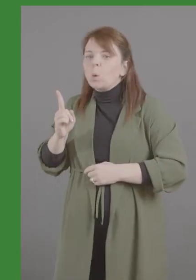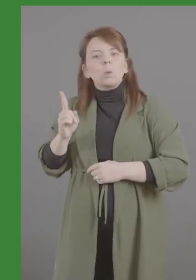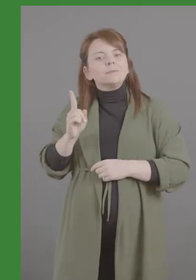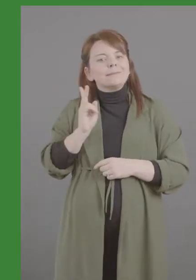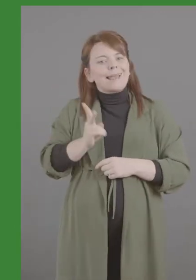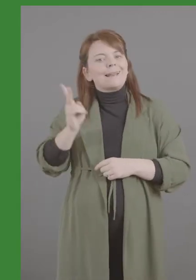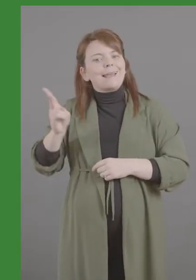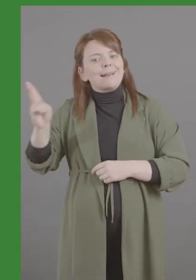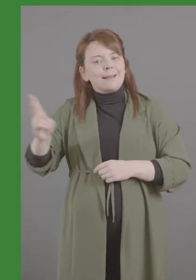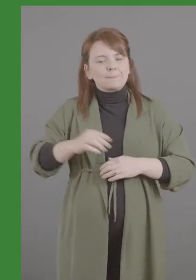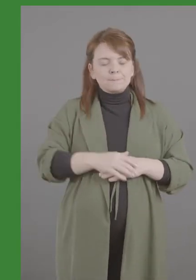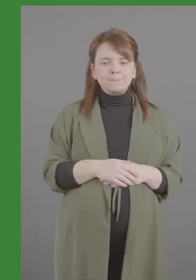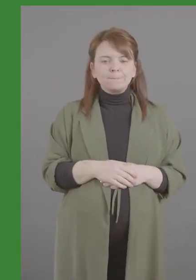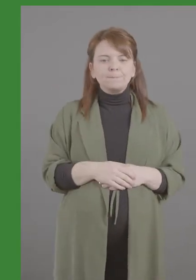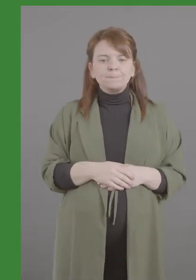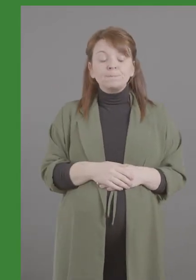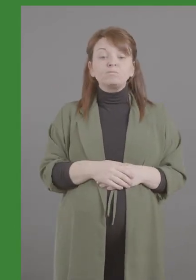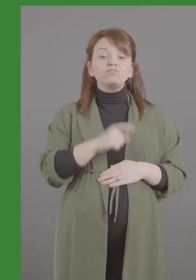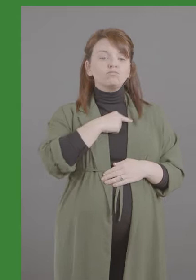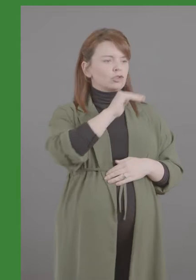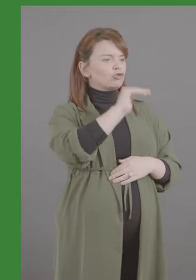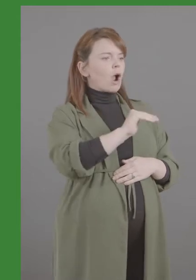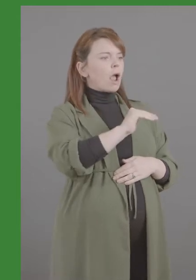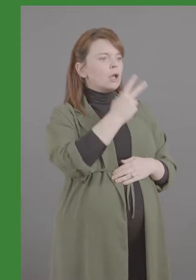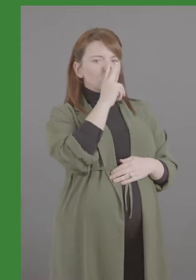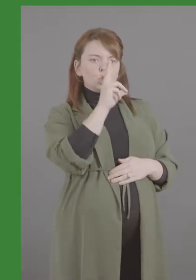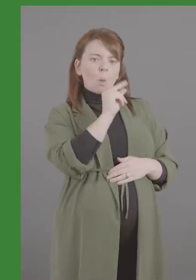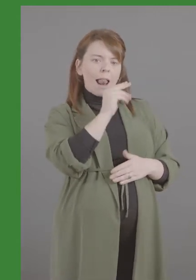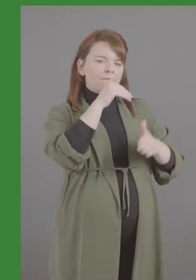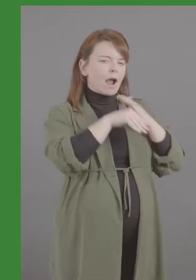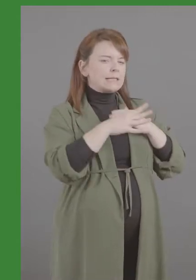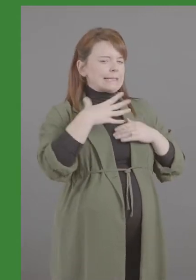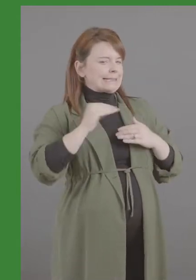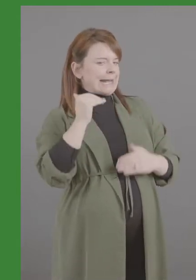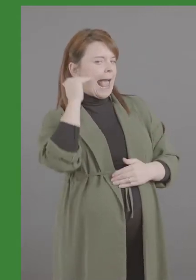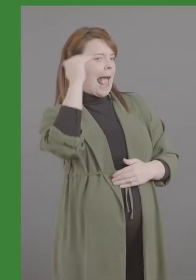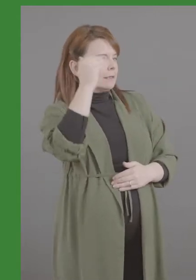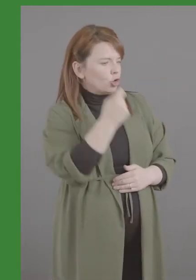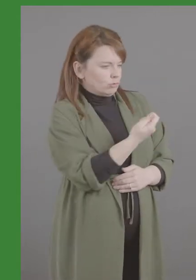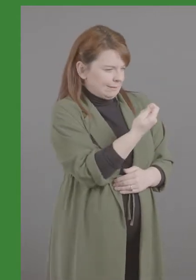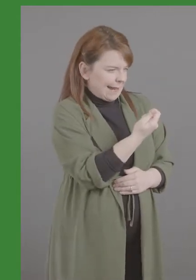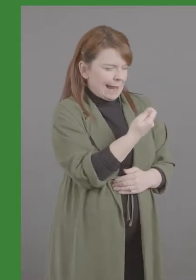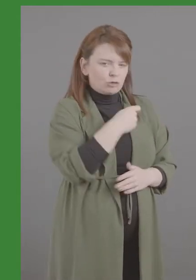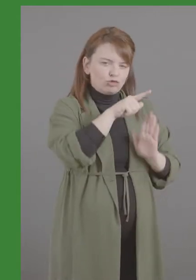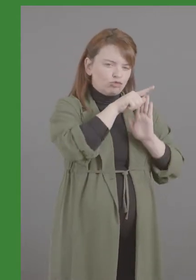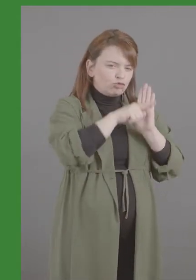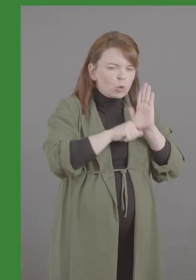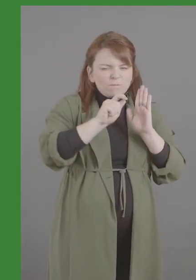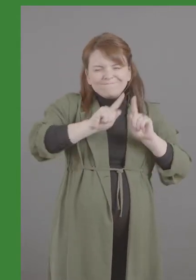tested by an adult. If you are testing a child under 12 there are slightly different guidelines